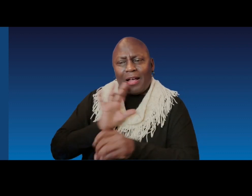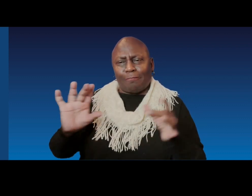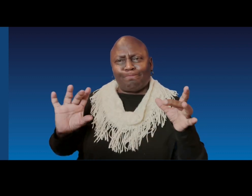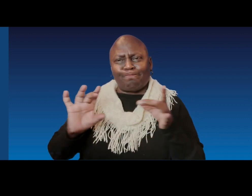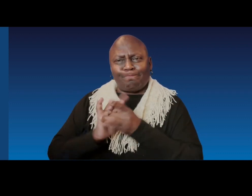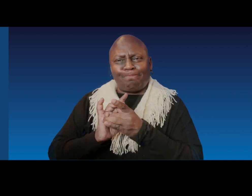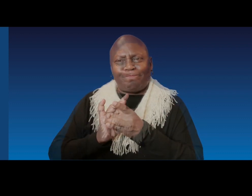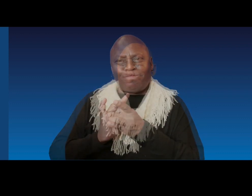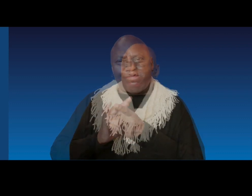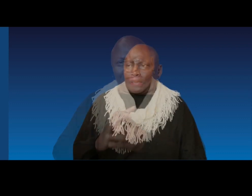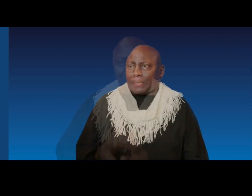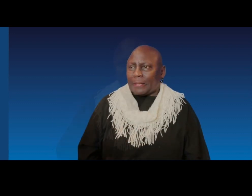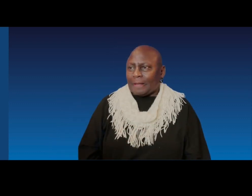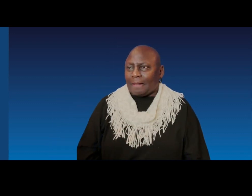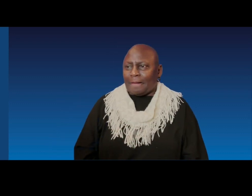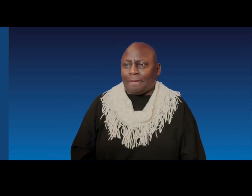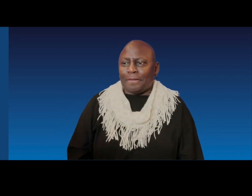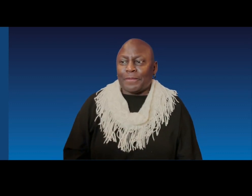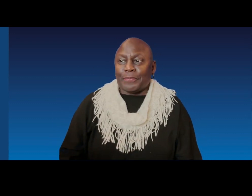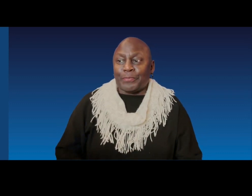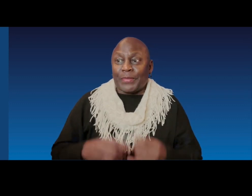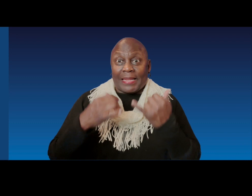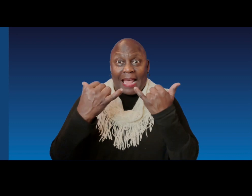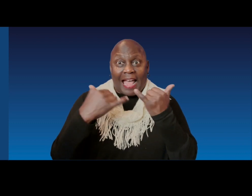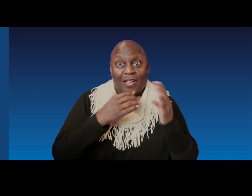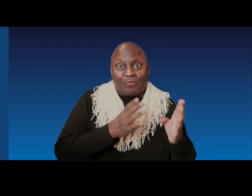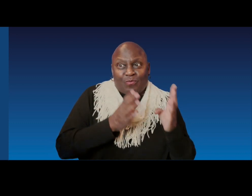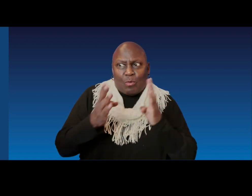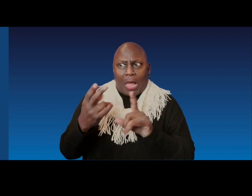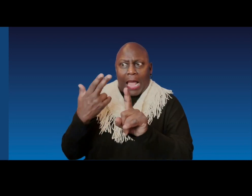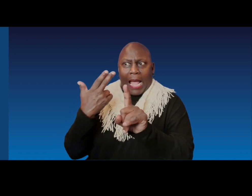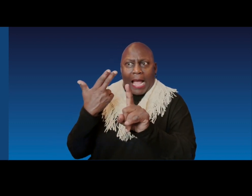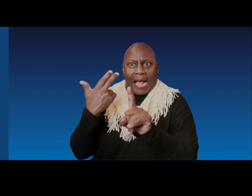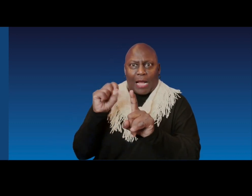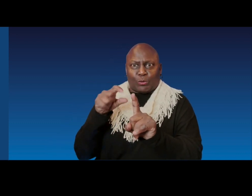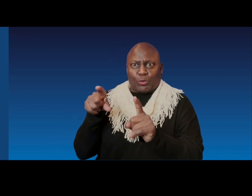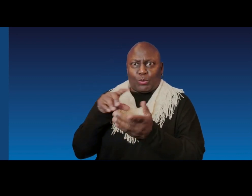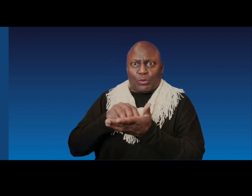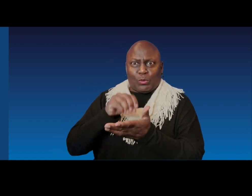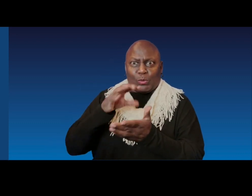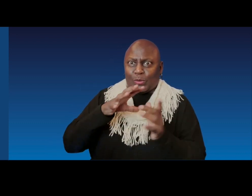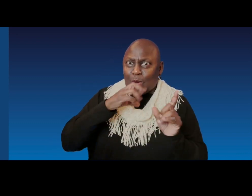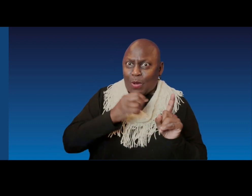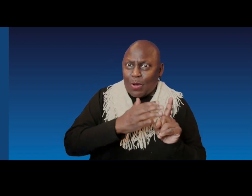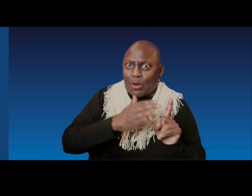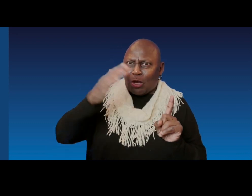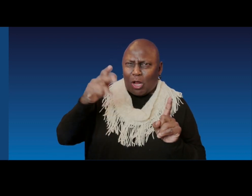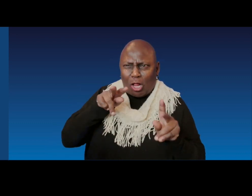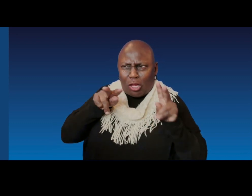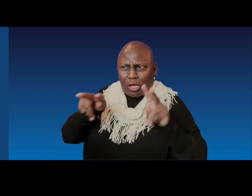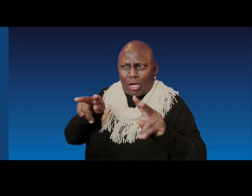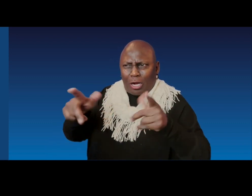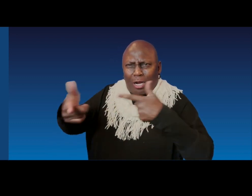interactions and connections. Now let's look at high schools.